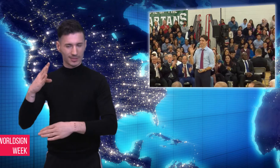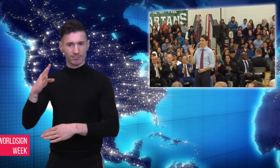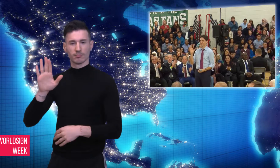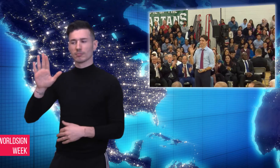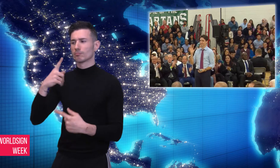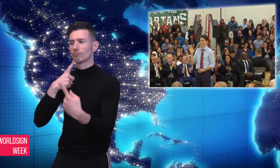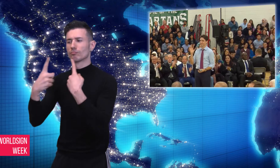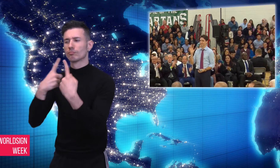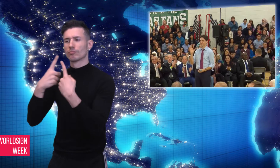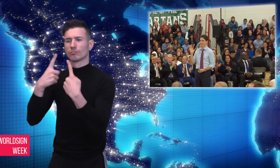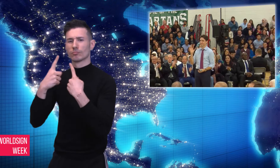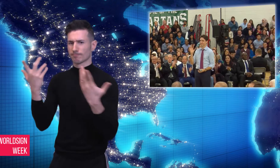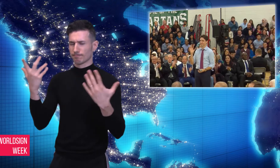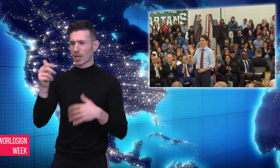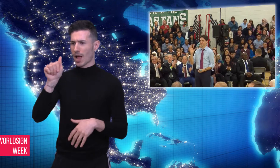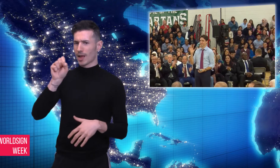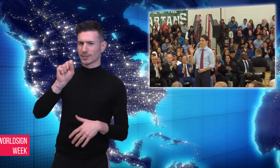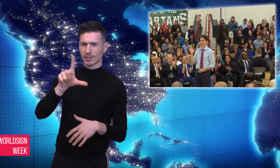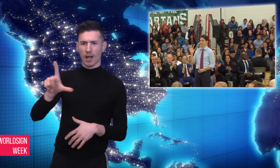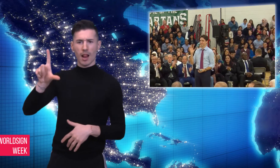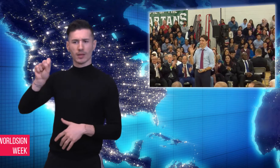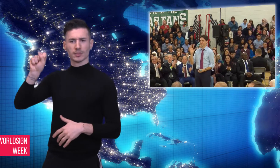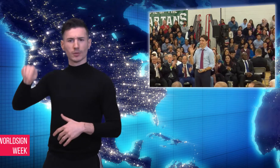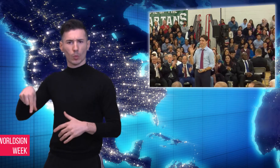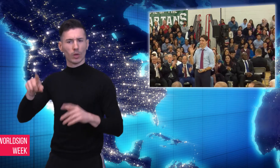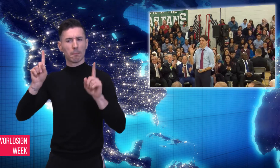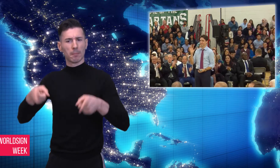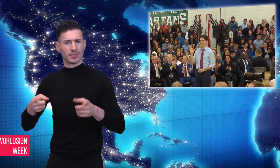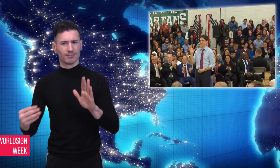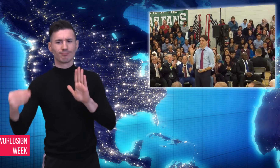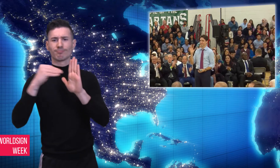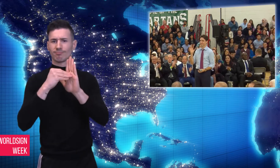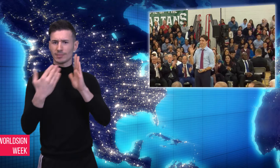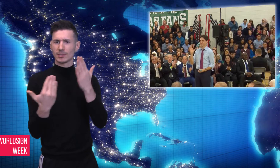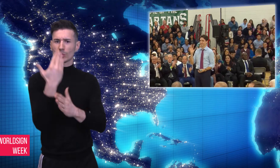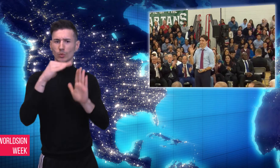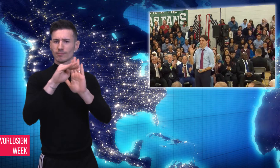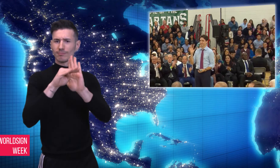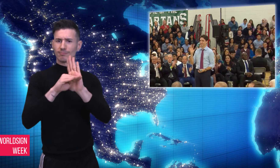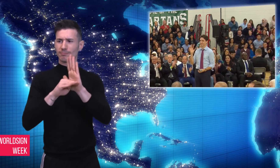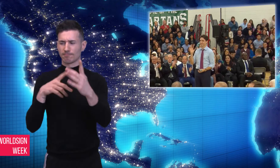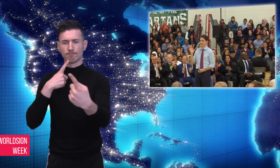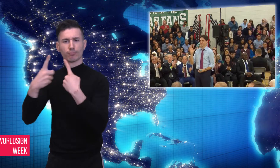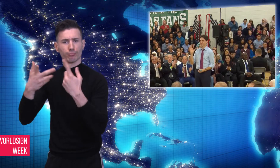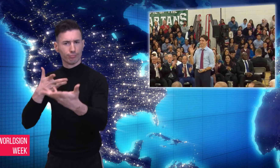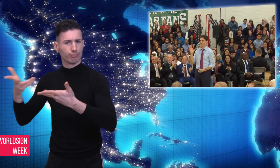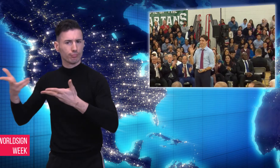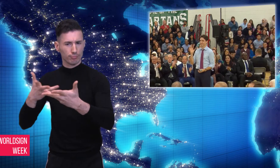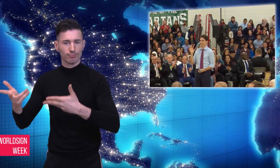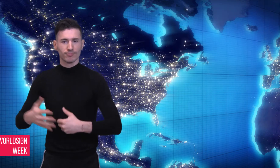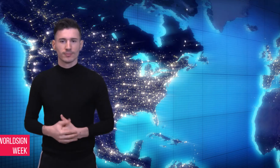to make sure that ASL and LSQ are adequately addressed in the new bill.